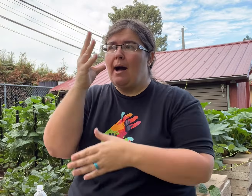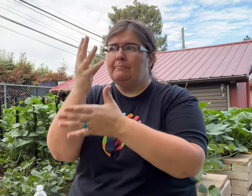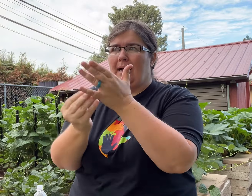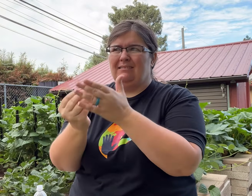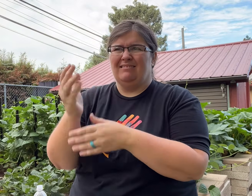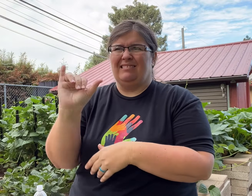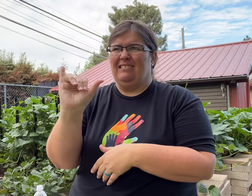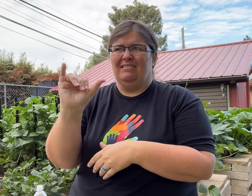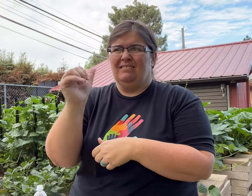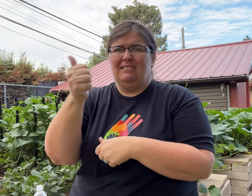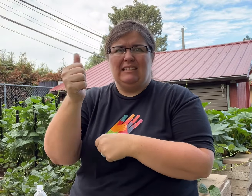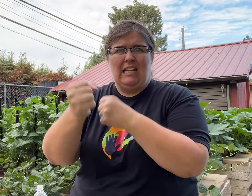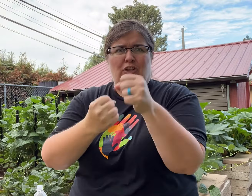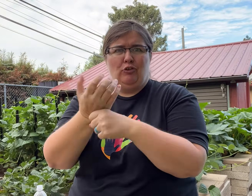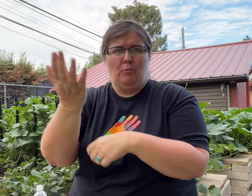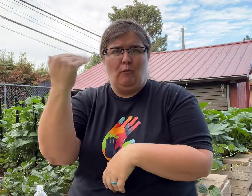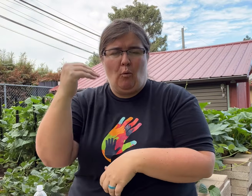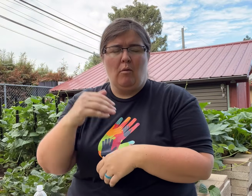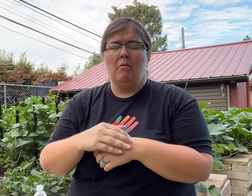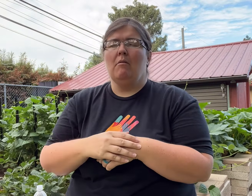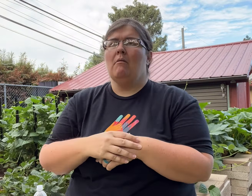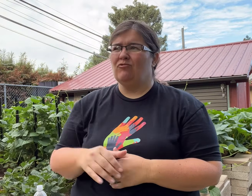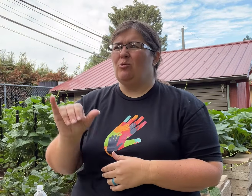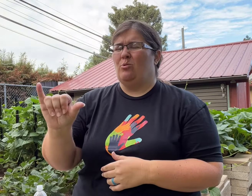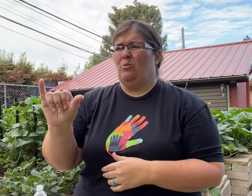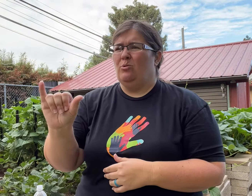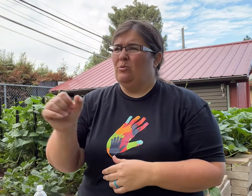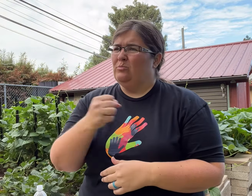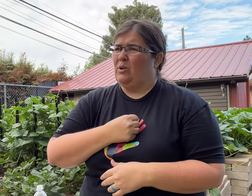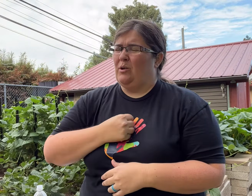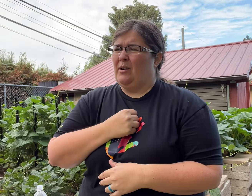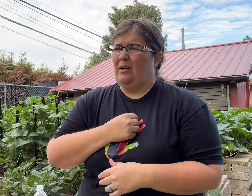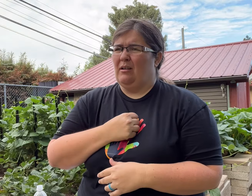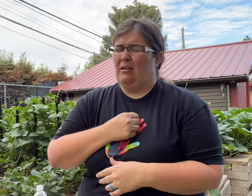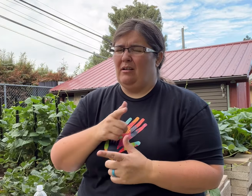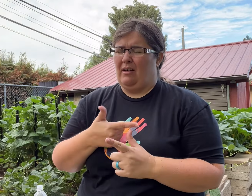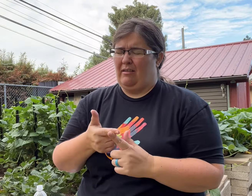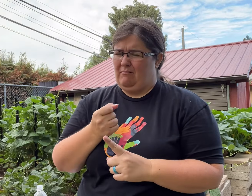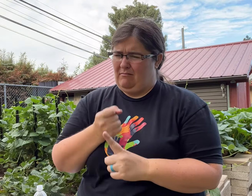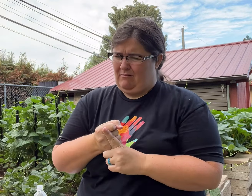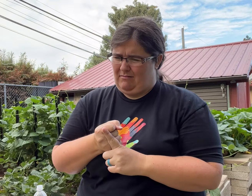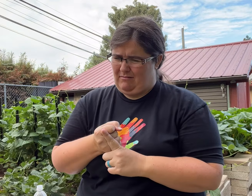that his mom died like maybe 10 years before that but I said, "I'm so sorry" and then it just hit